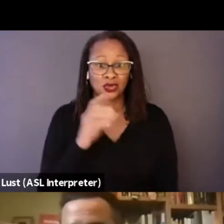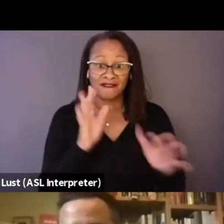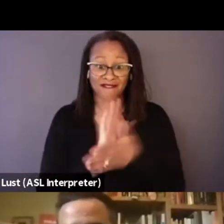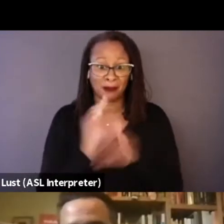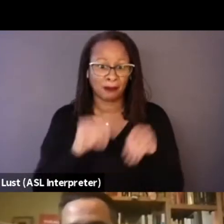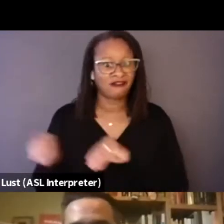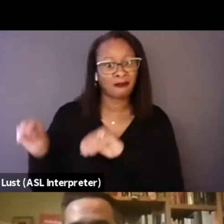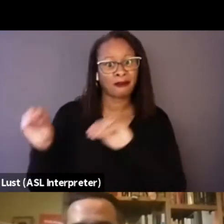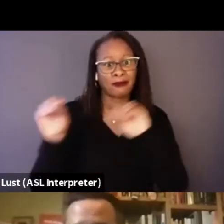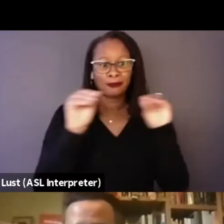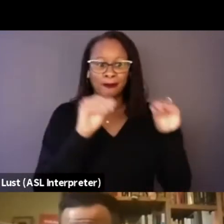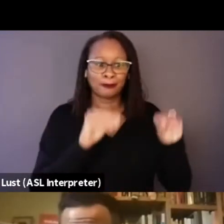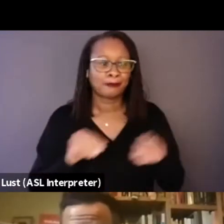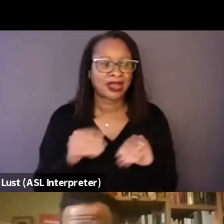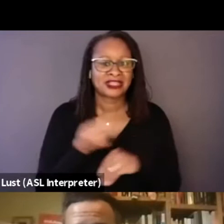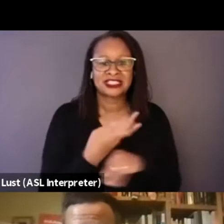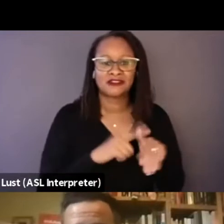I mean, you're in several different locations.